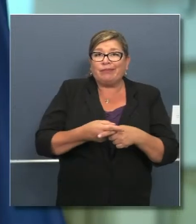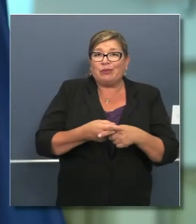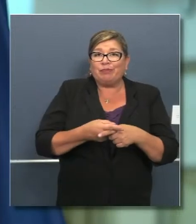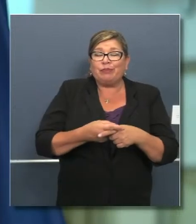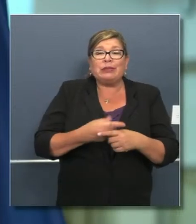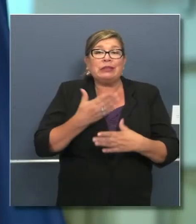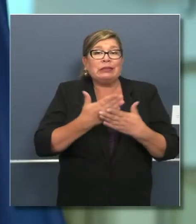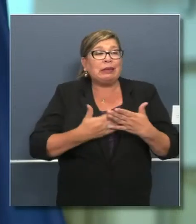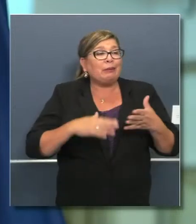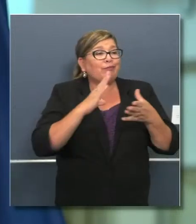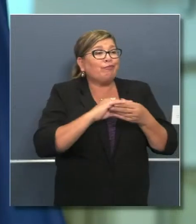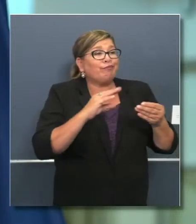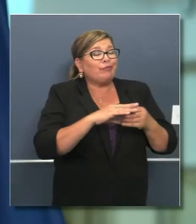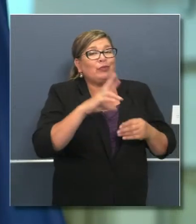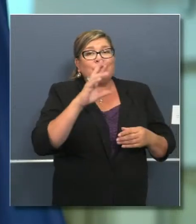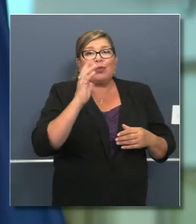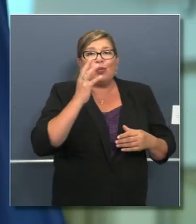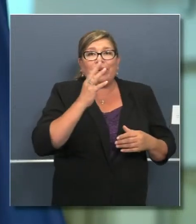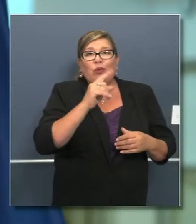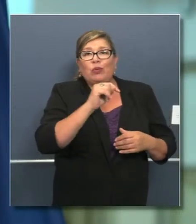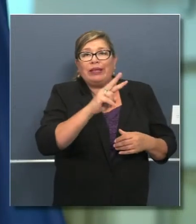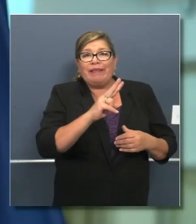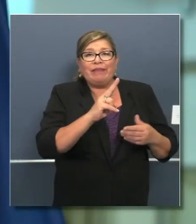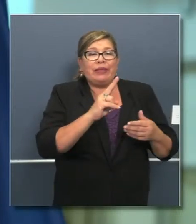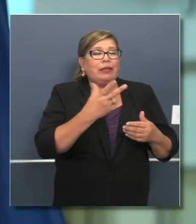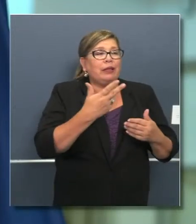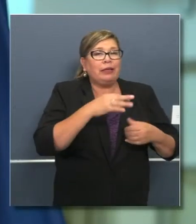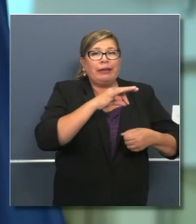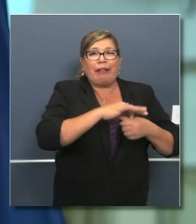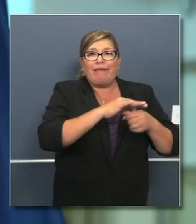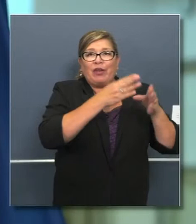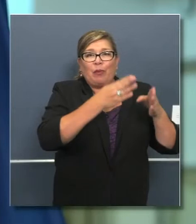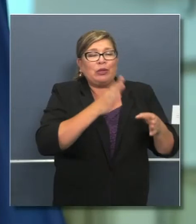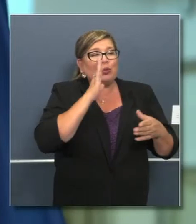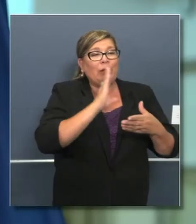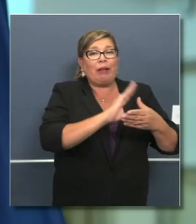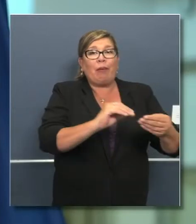television or an elected official to tell you what you want to hear if you don't want to do